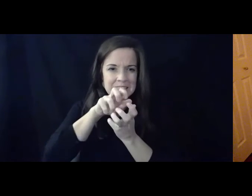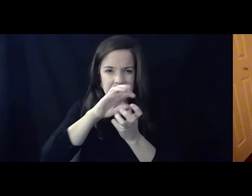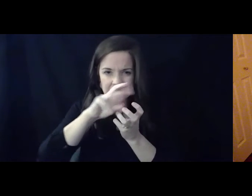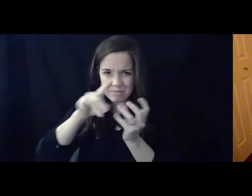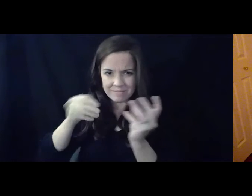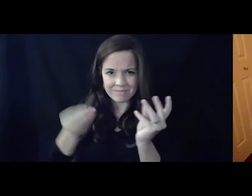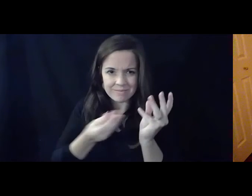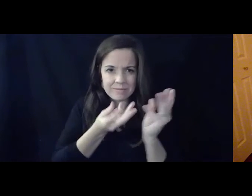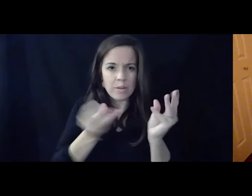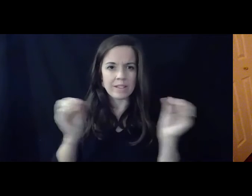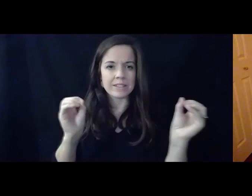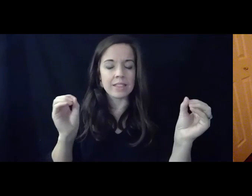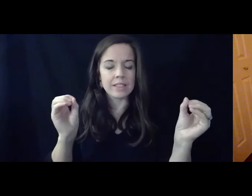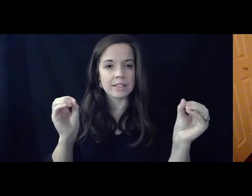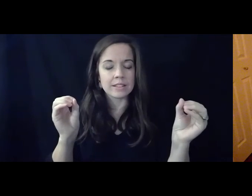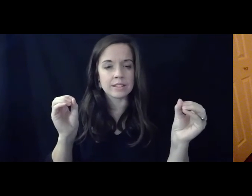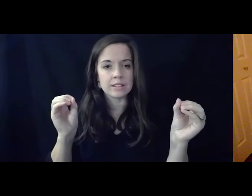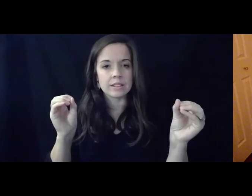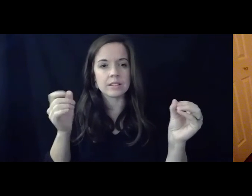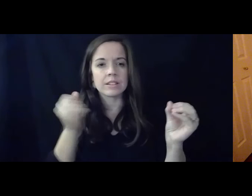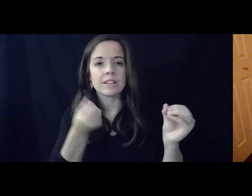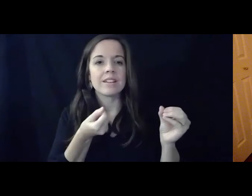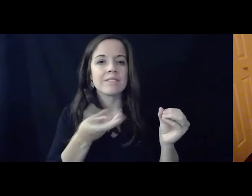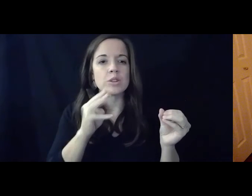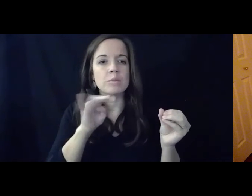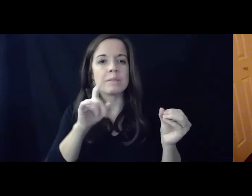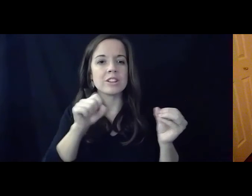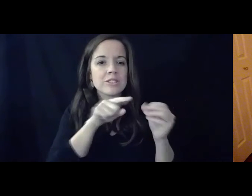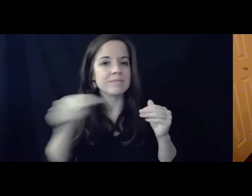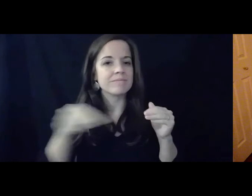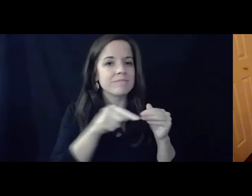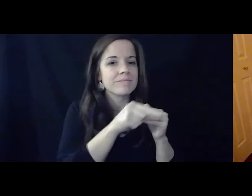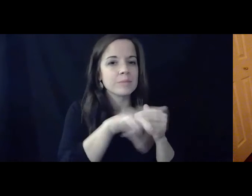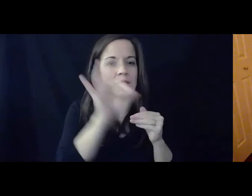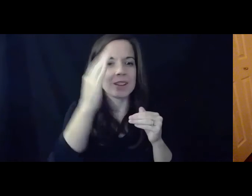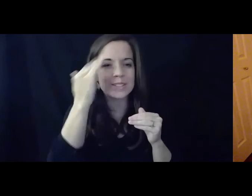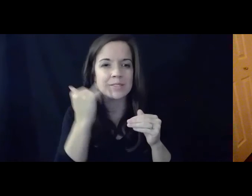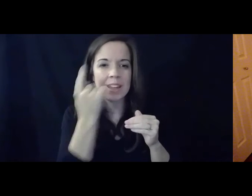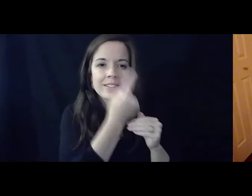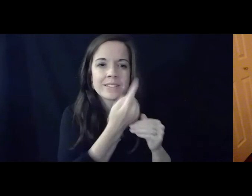A few meters inland, we found its sea-swelled face as if water knowingly freed it of its visage.